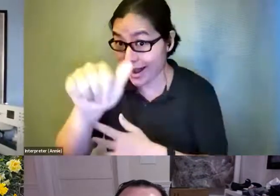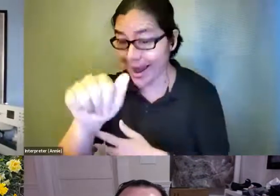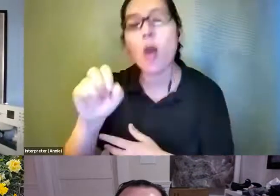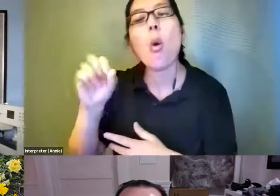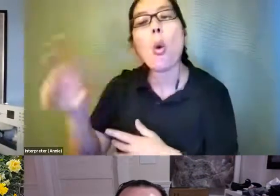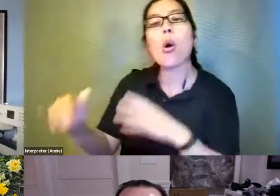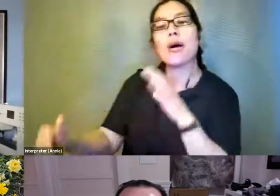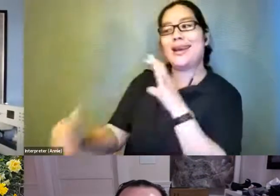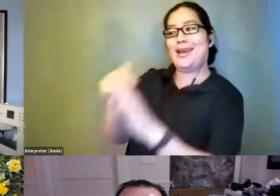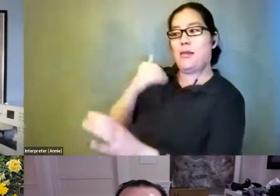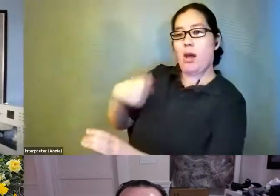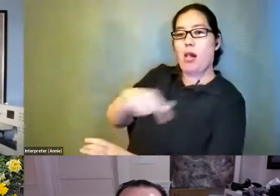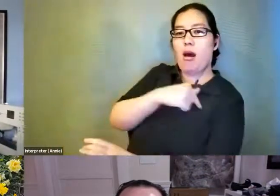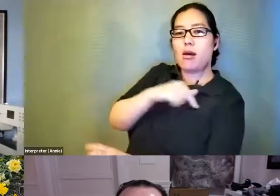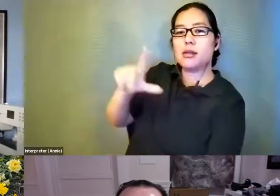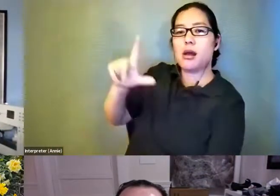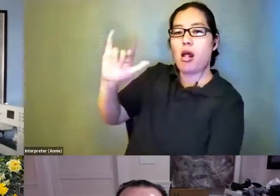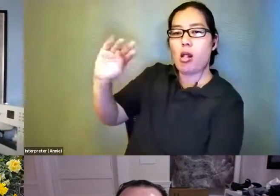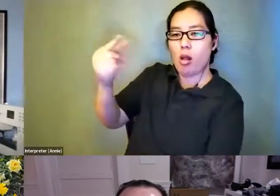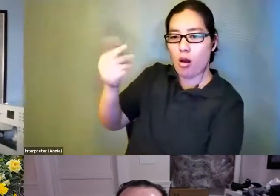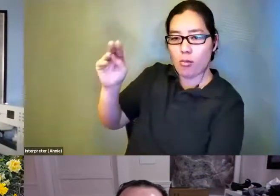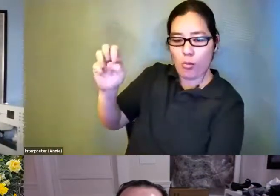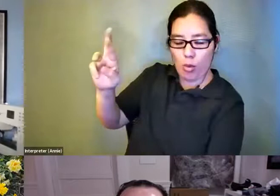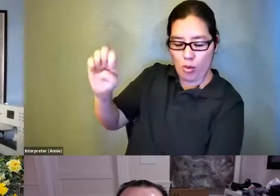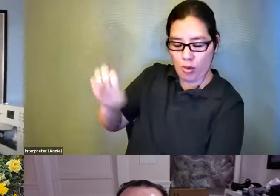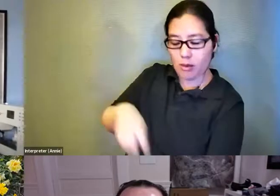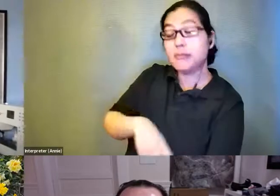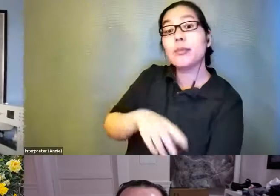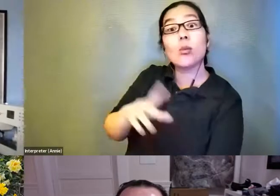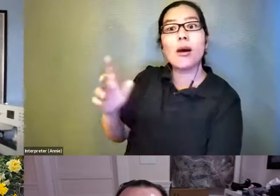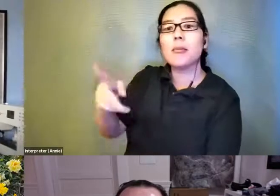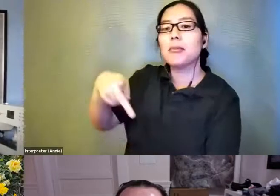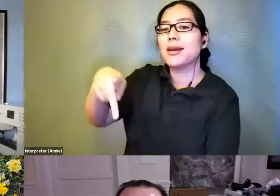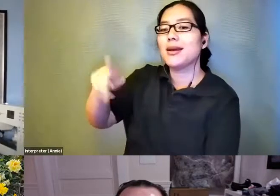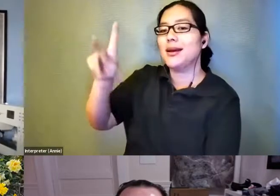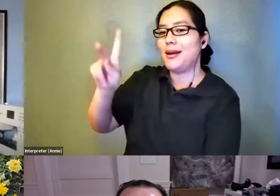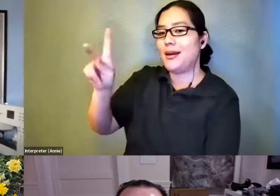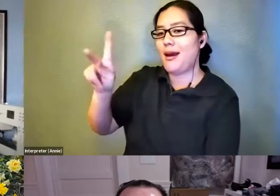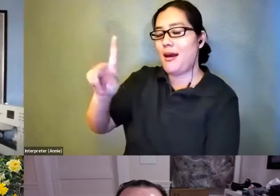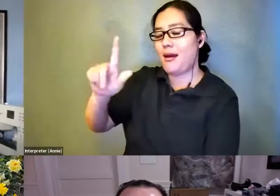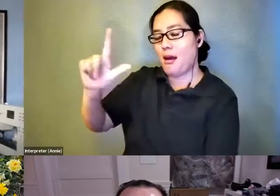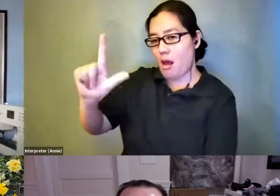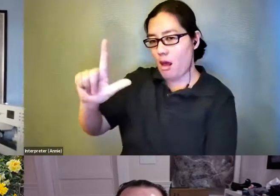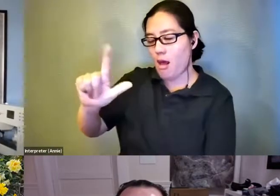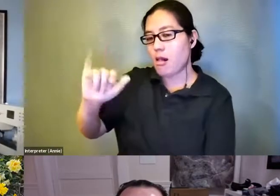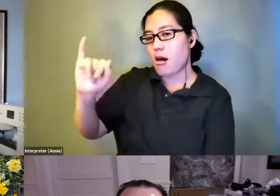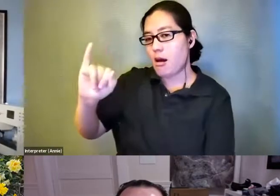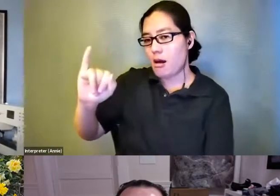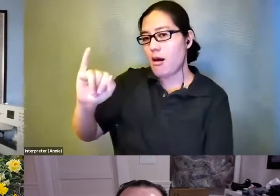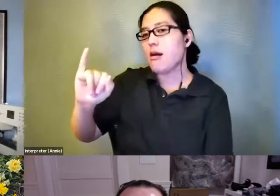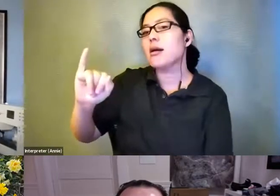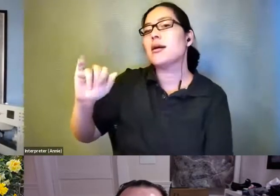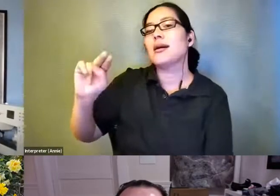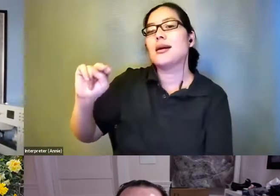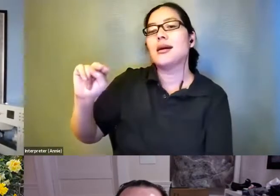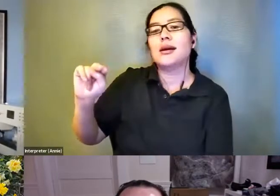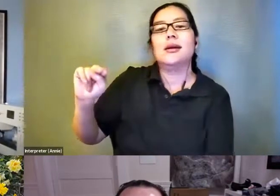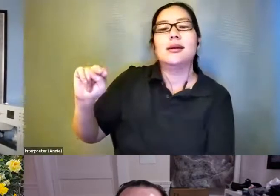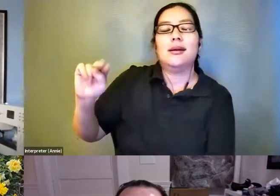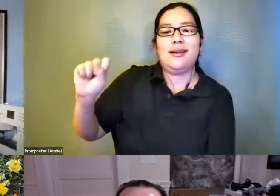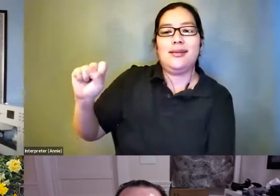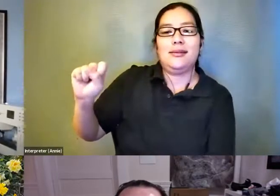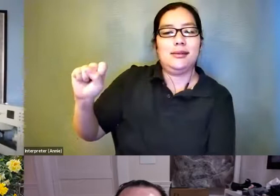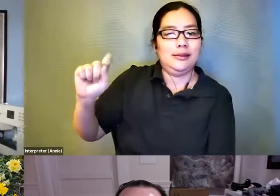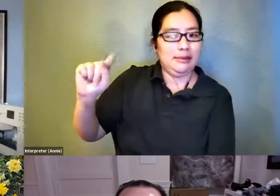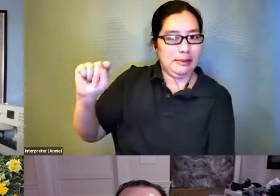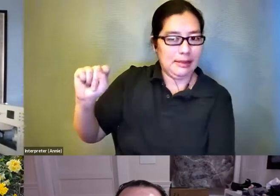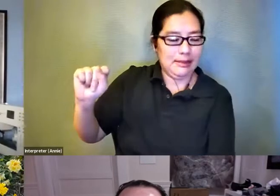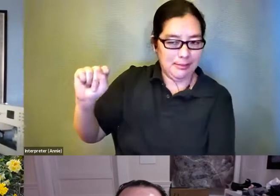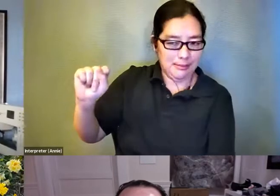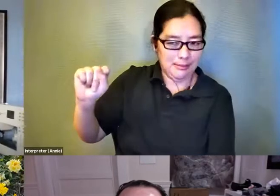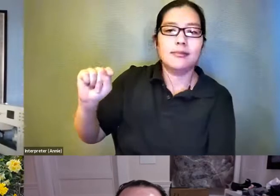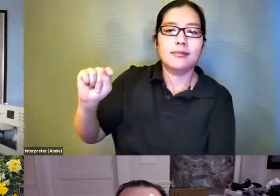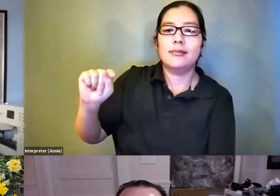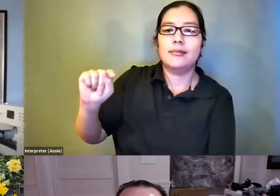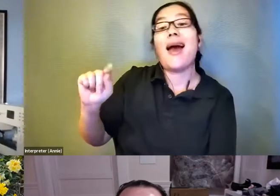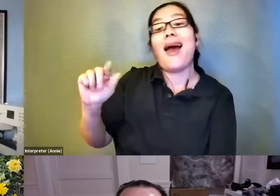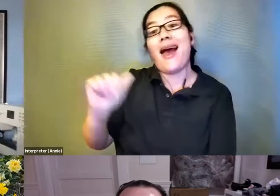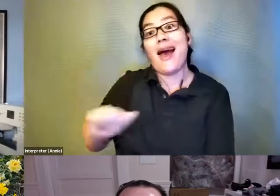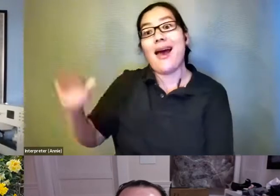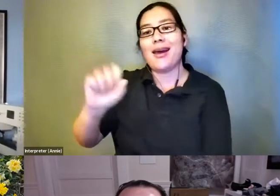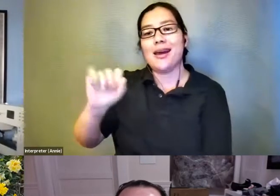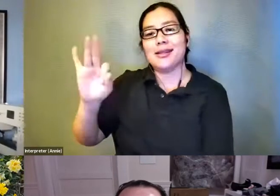Institute at PK